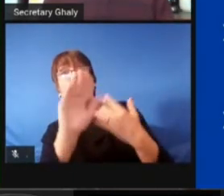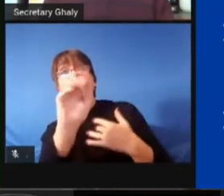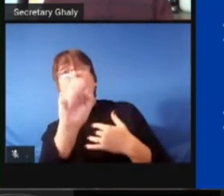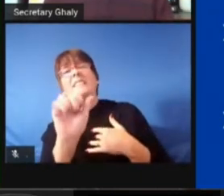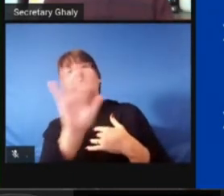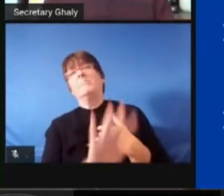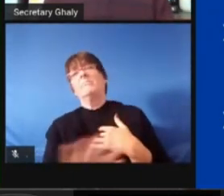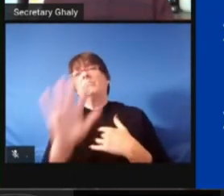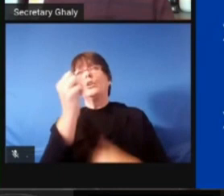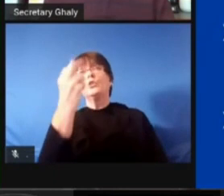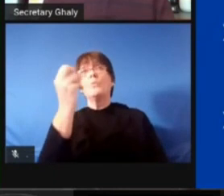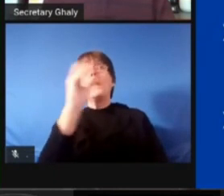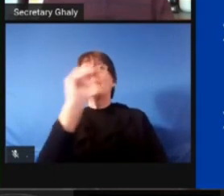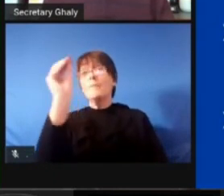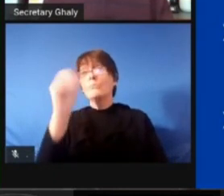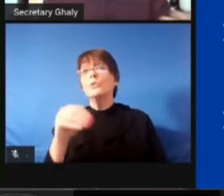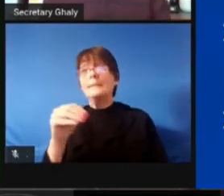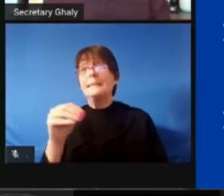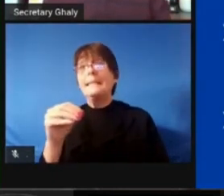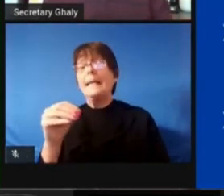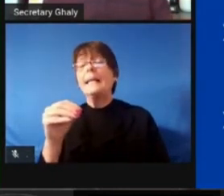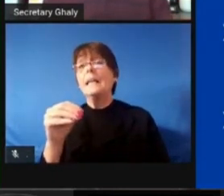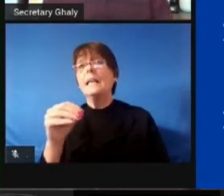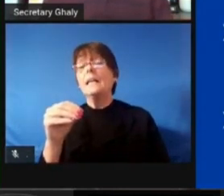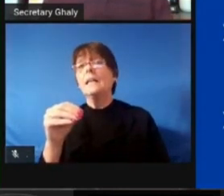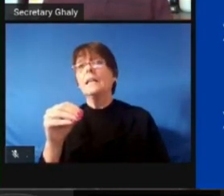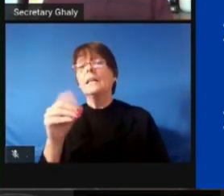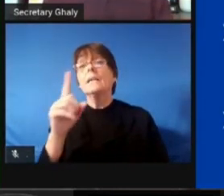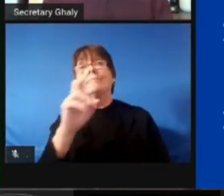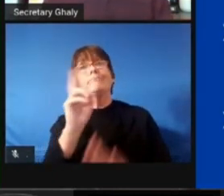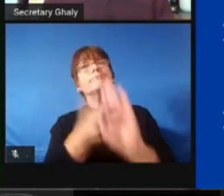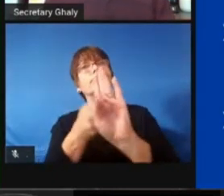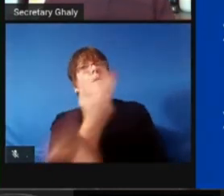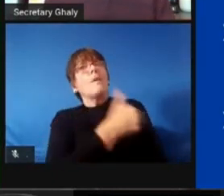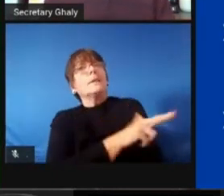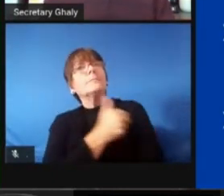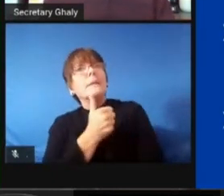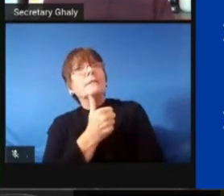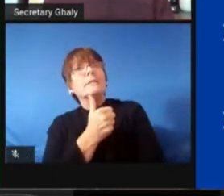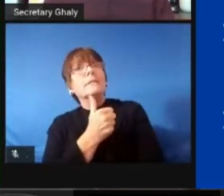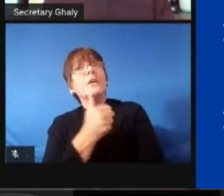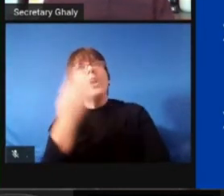IS WHEN WE IDENTIFY CASES TODAY , WE EXPECT TO SEE SOME OF THE